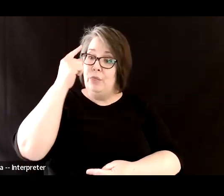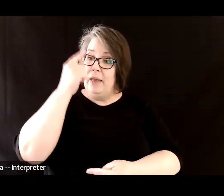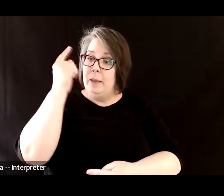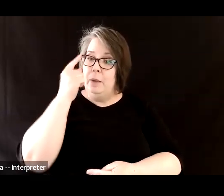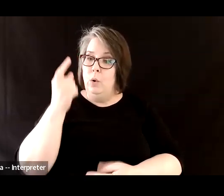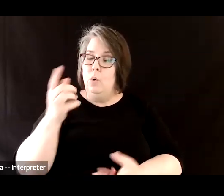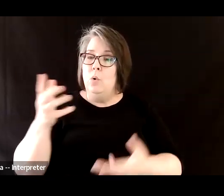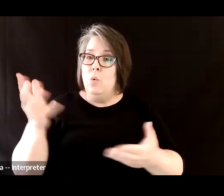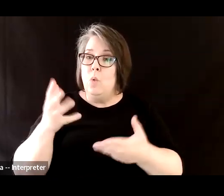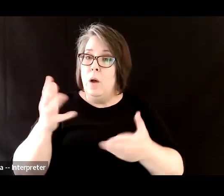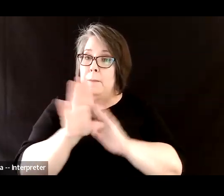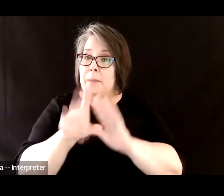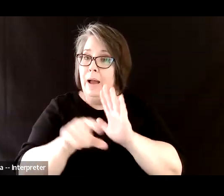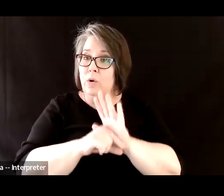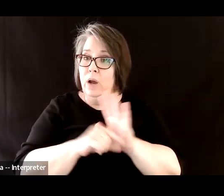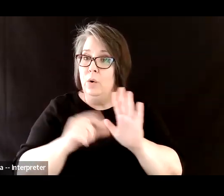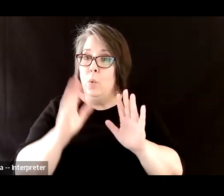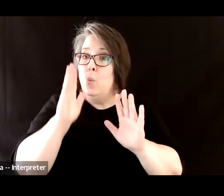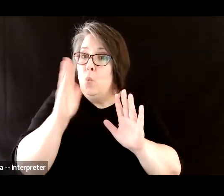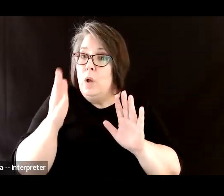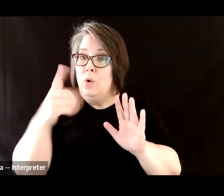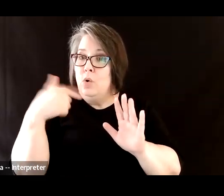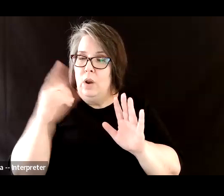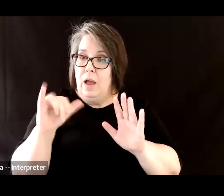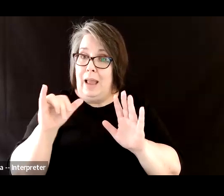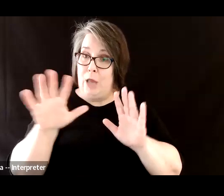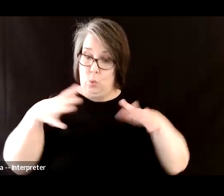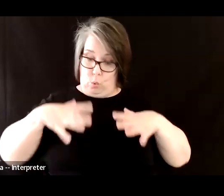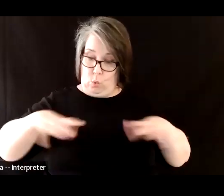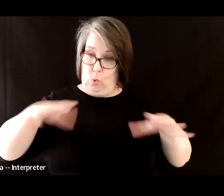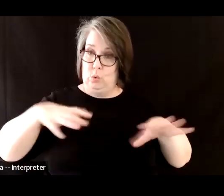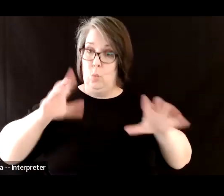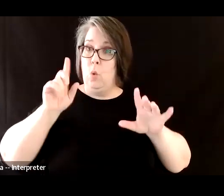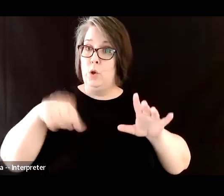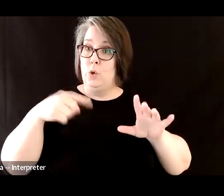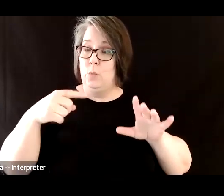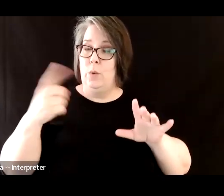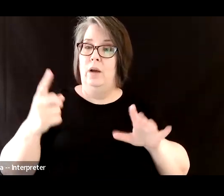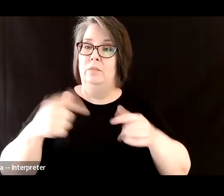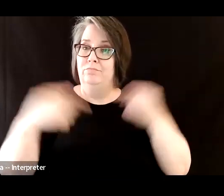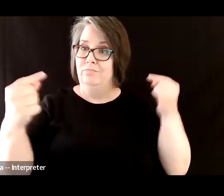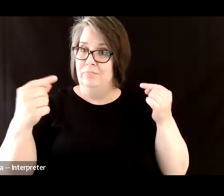your background is going to be and what you are wearing to stand off of the background we picked this backward.